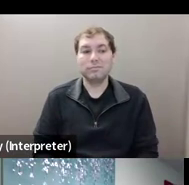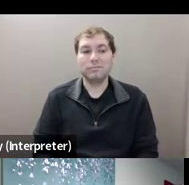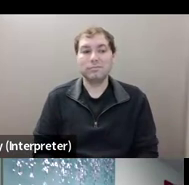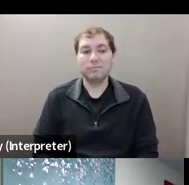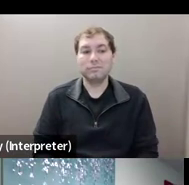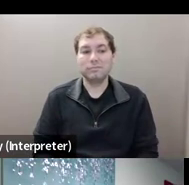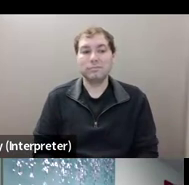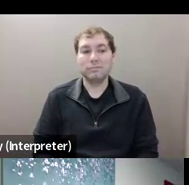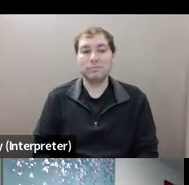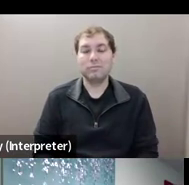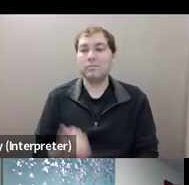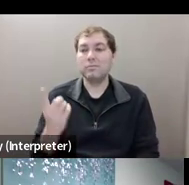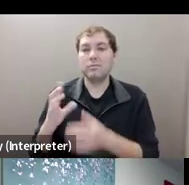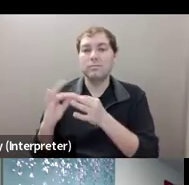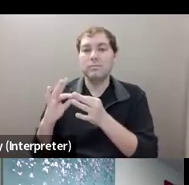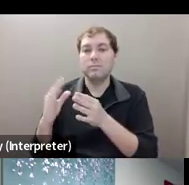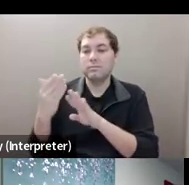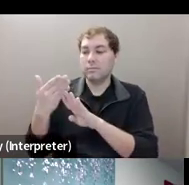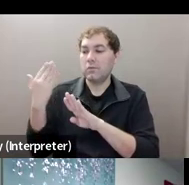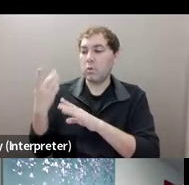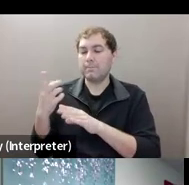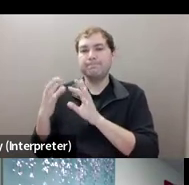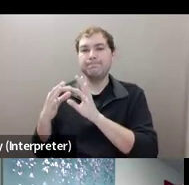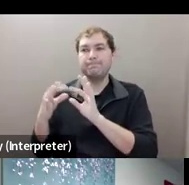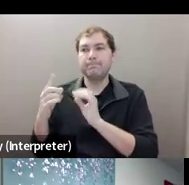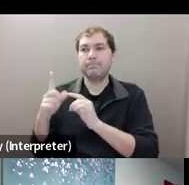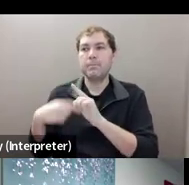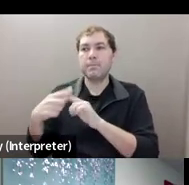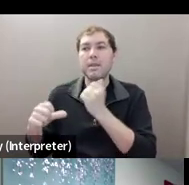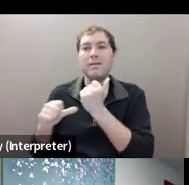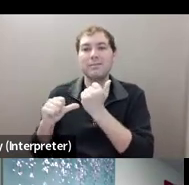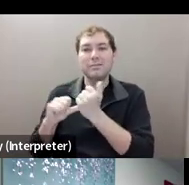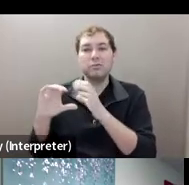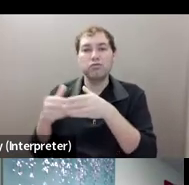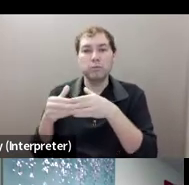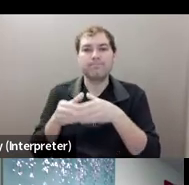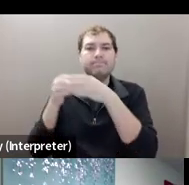Rebecca - APRIL: one of the speakers earlier brought up this advocacy group that went to the grocery store